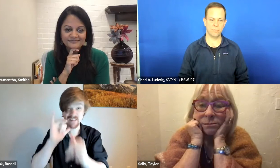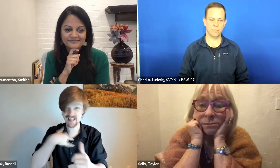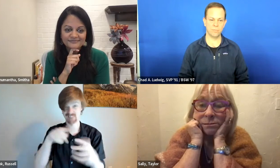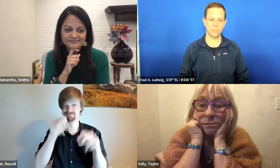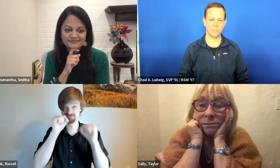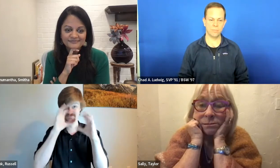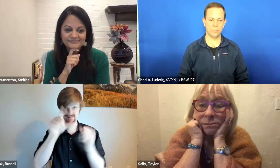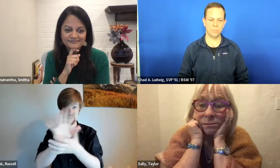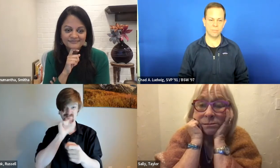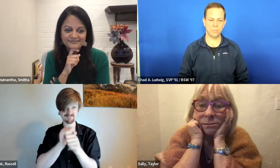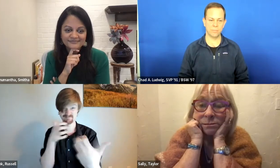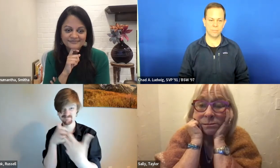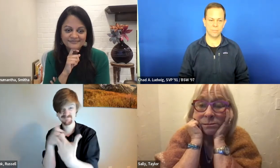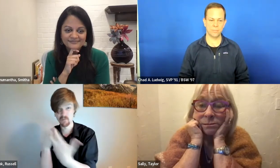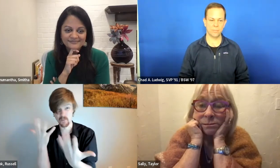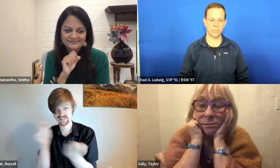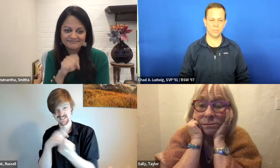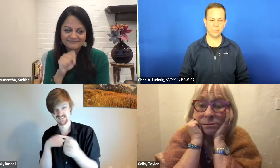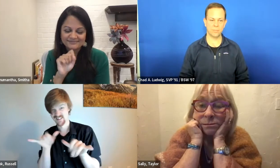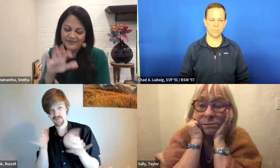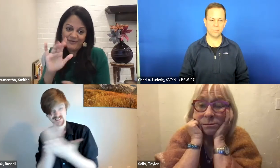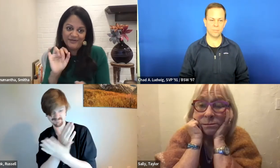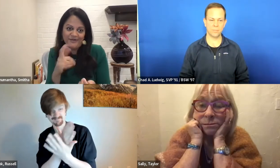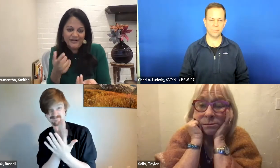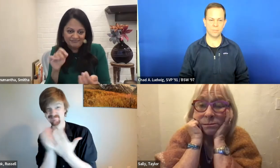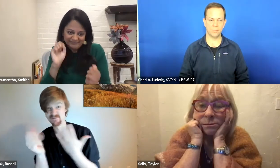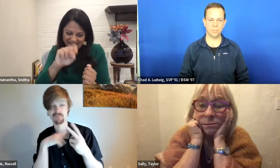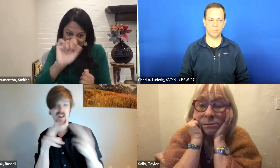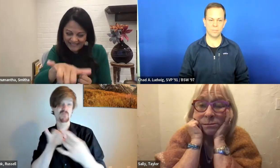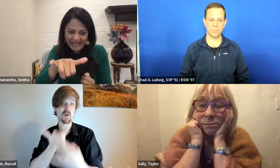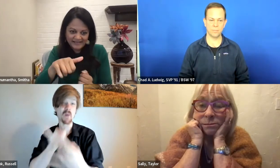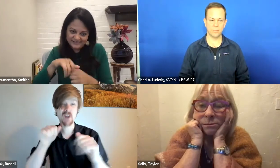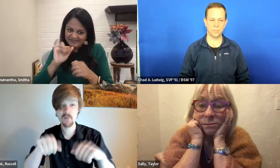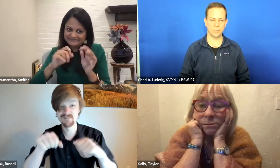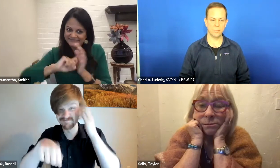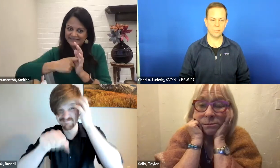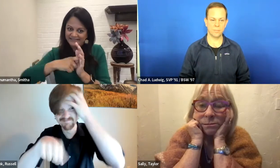what documents we needed to sign, and, I mean, when I was watching the film, I felt like that was my life.